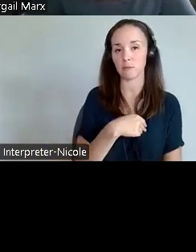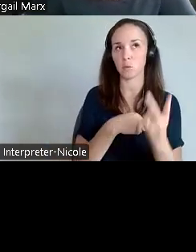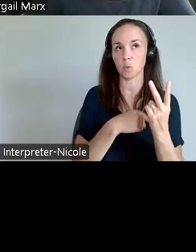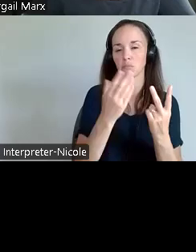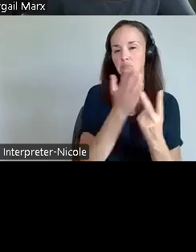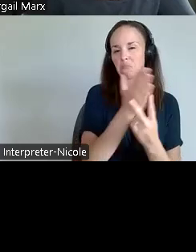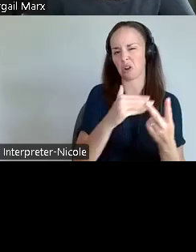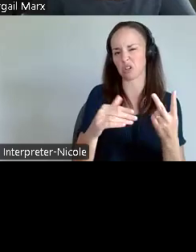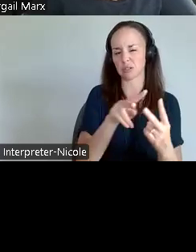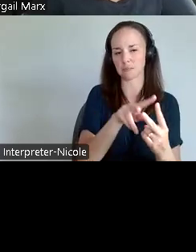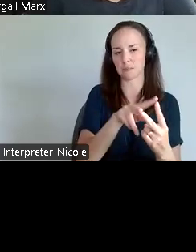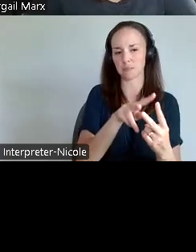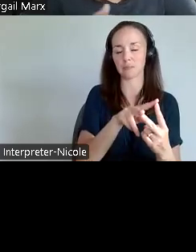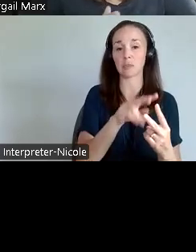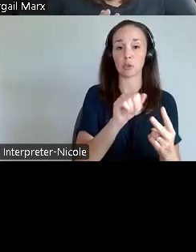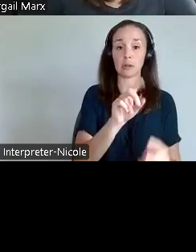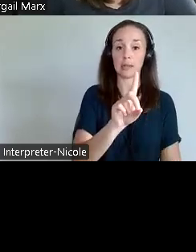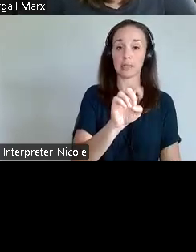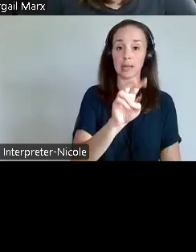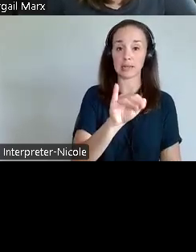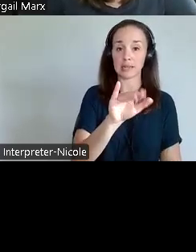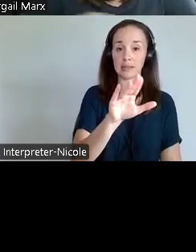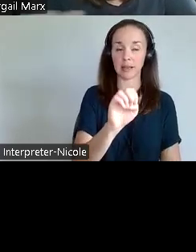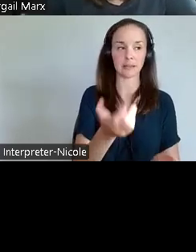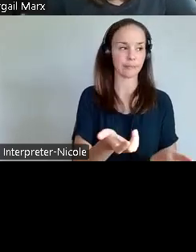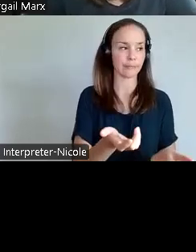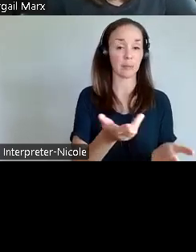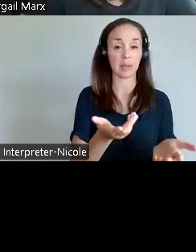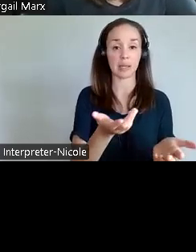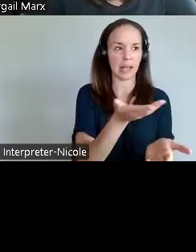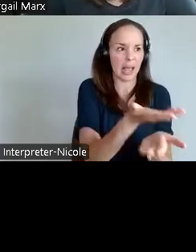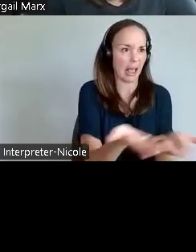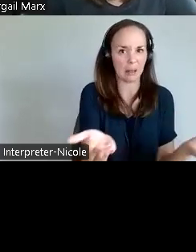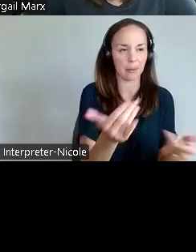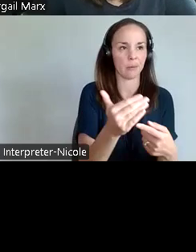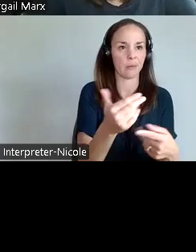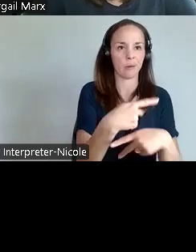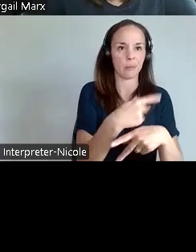It can be a device, which is any item, a piece of equipment, a product system, and it's something